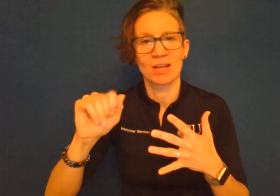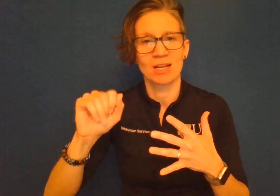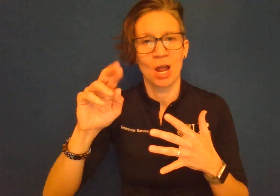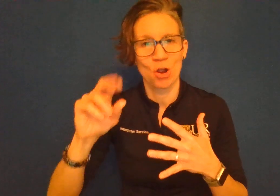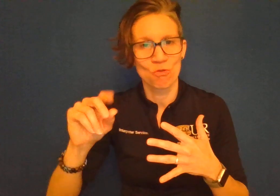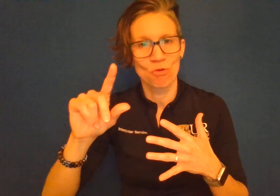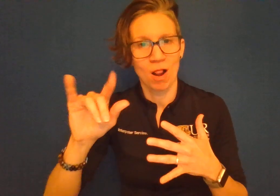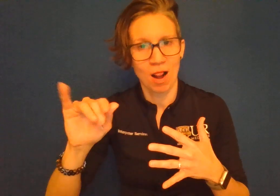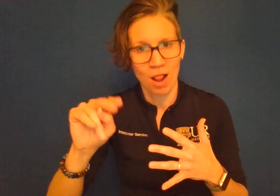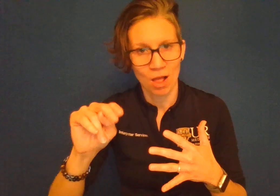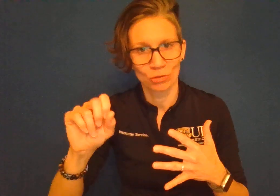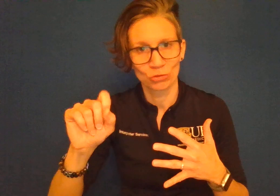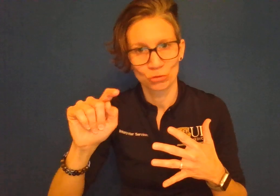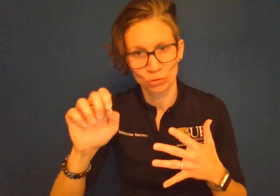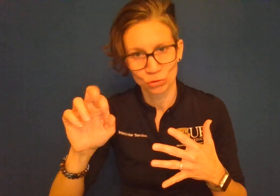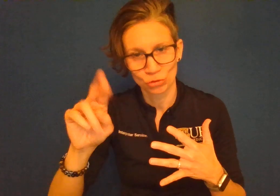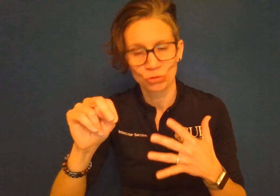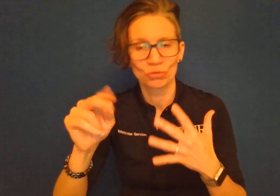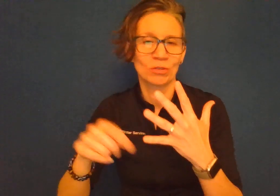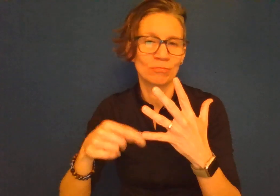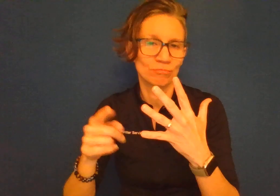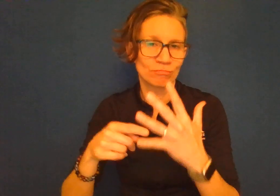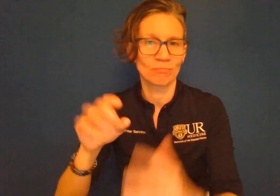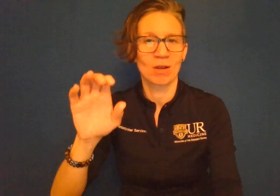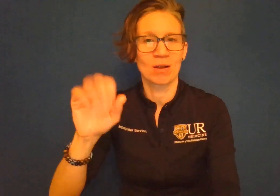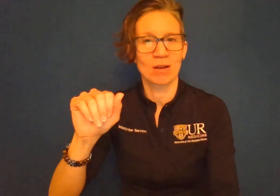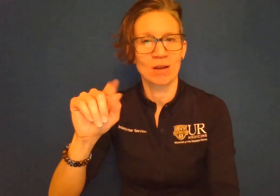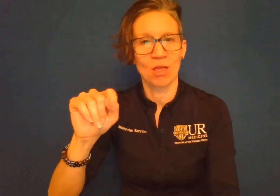Carolyn Stern